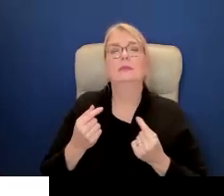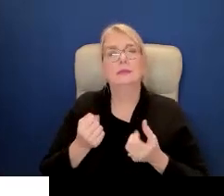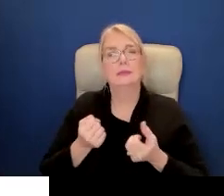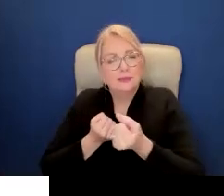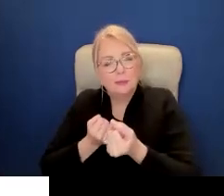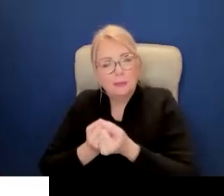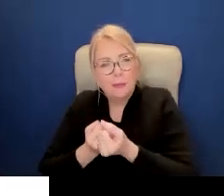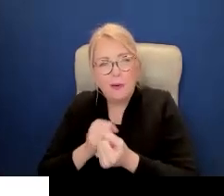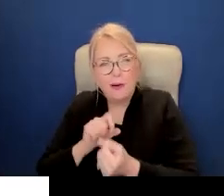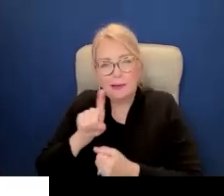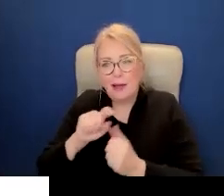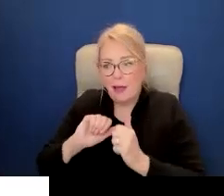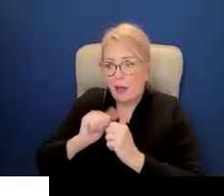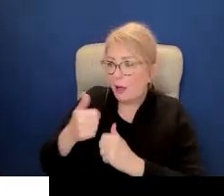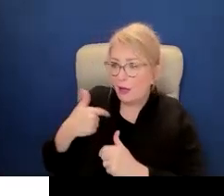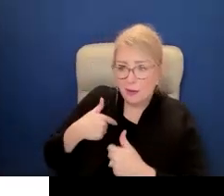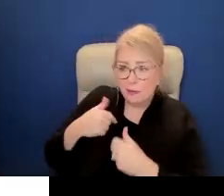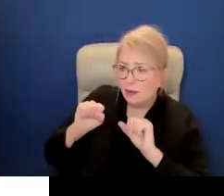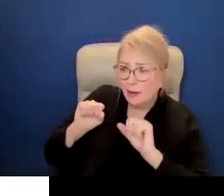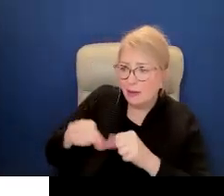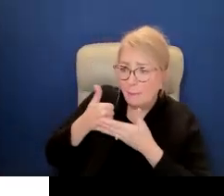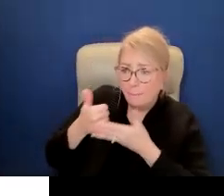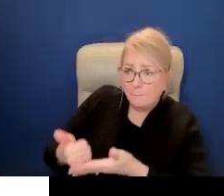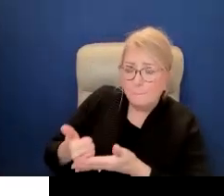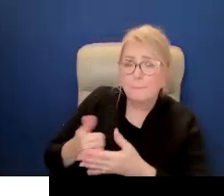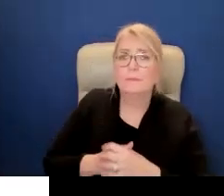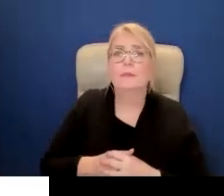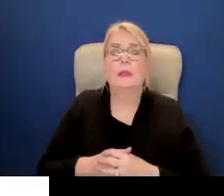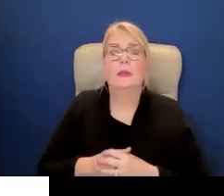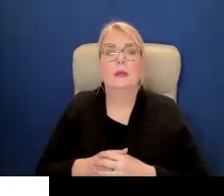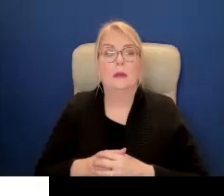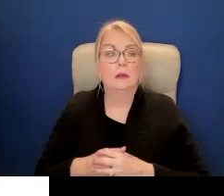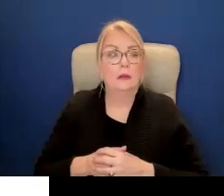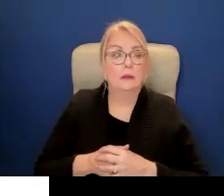Be considerate of their privacy, and become familiar with student and their goals.